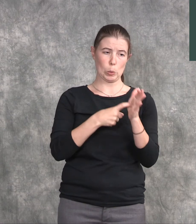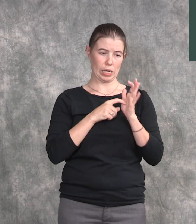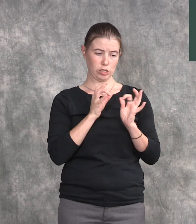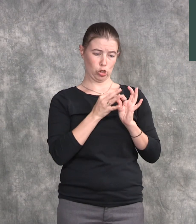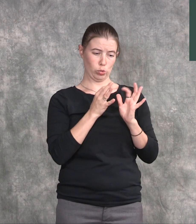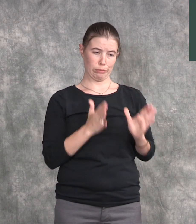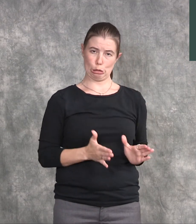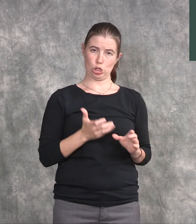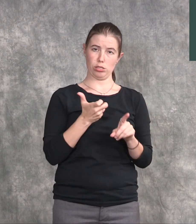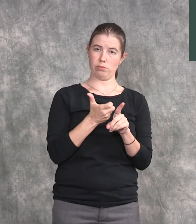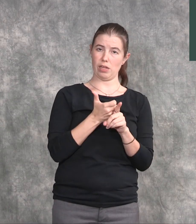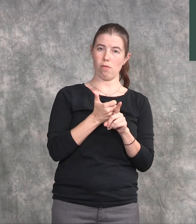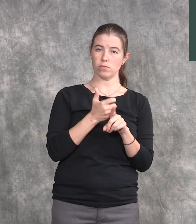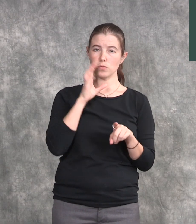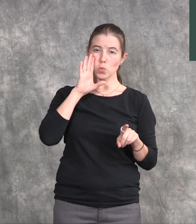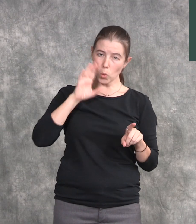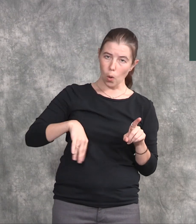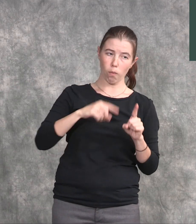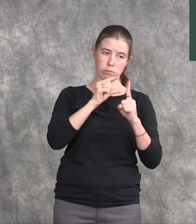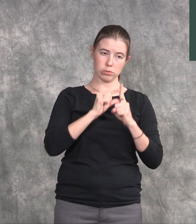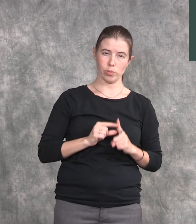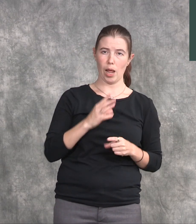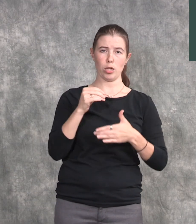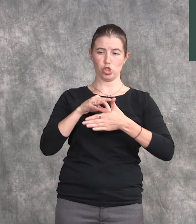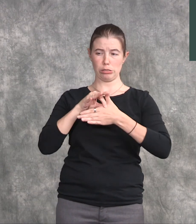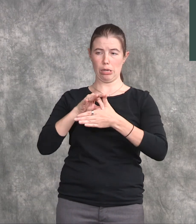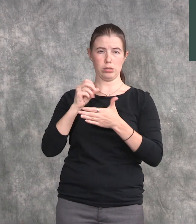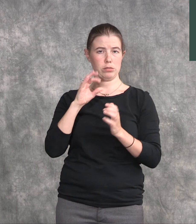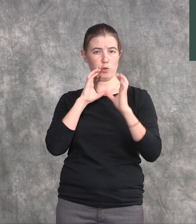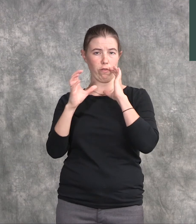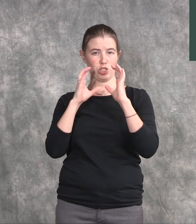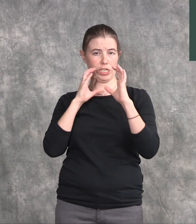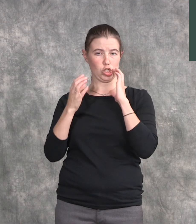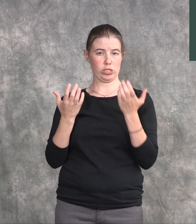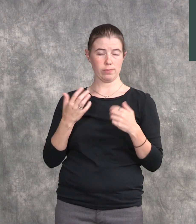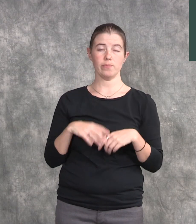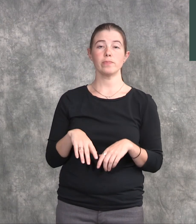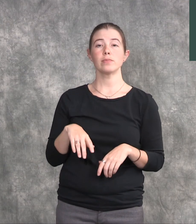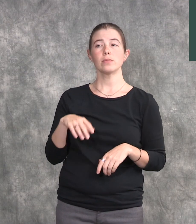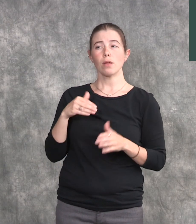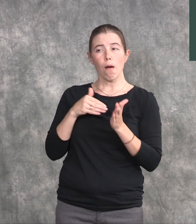requires the interpreter to be familiar with the content of the conversation.